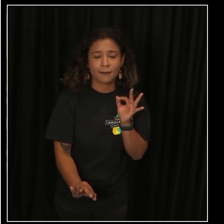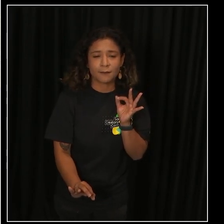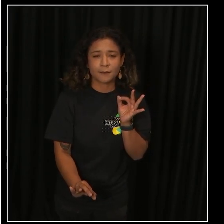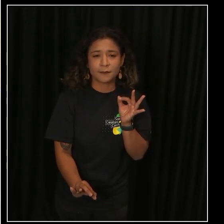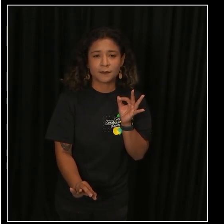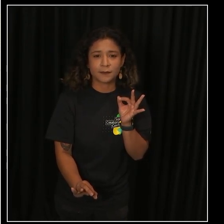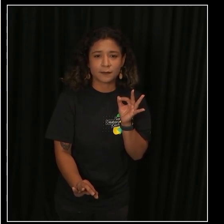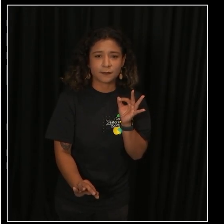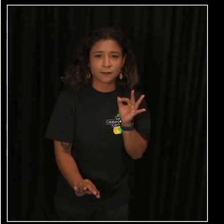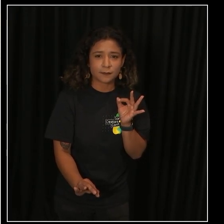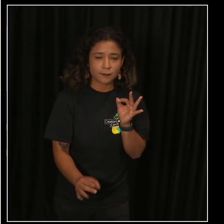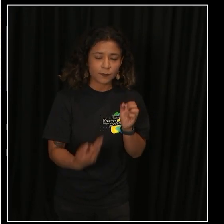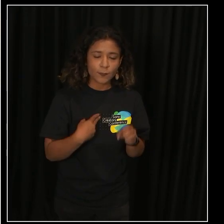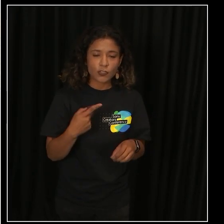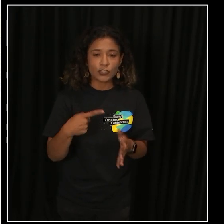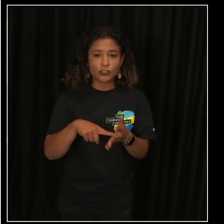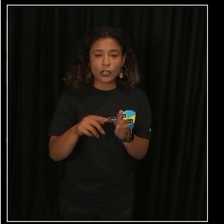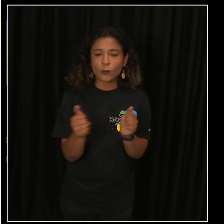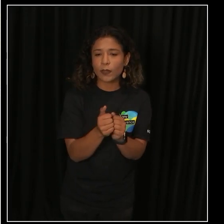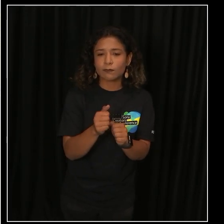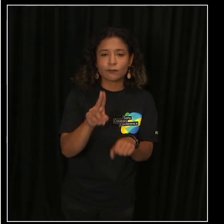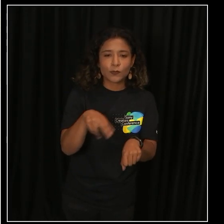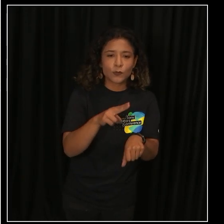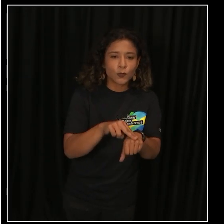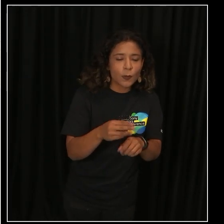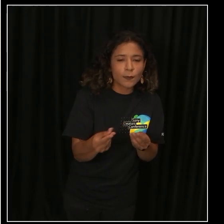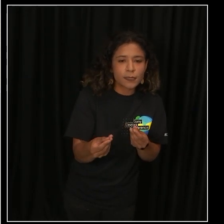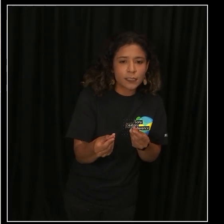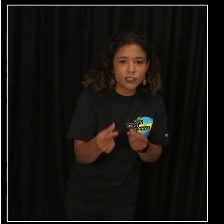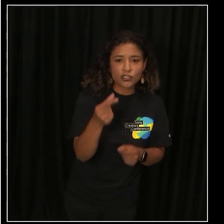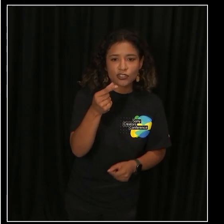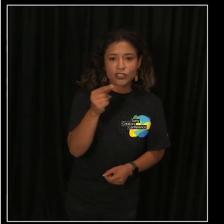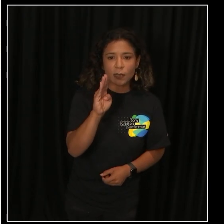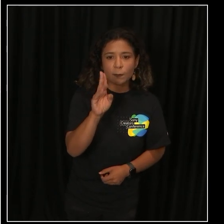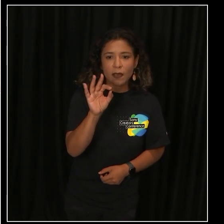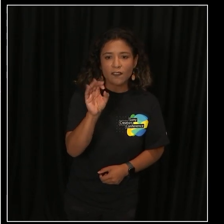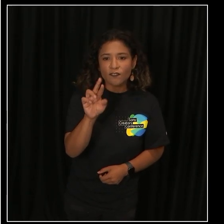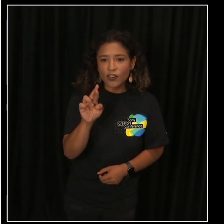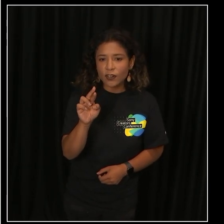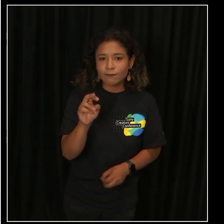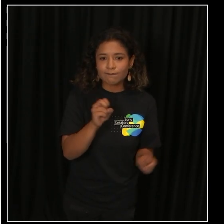Basically we started with our regular material, the regular gbuffer exports such as normal everyday roughness.